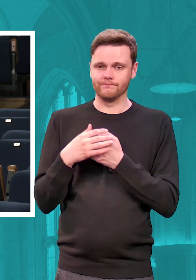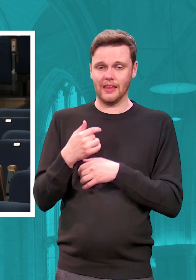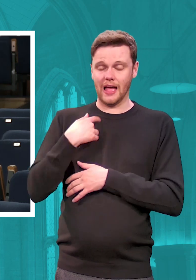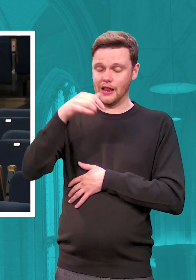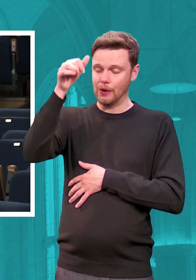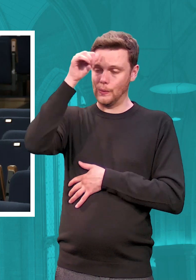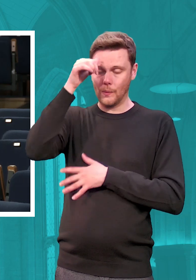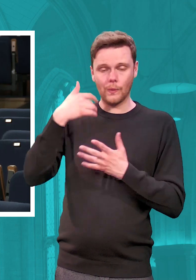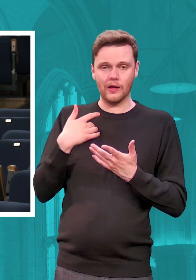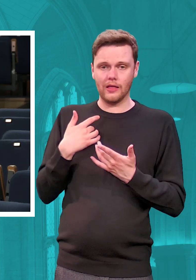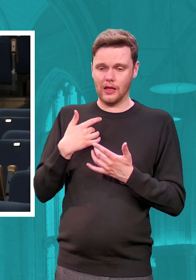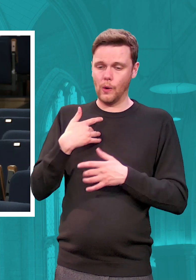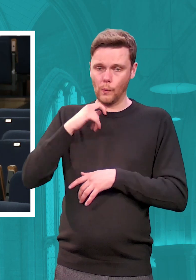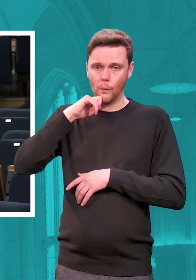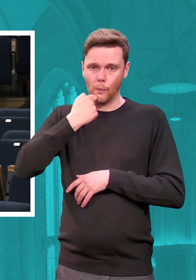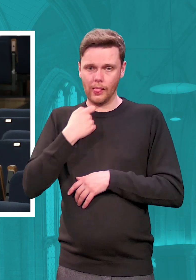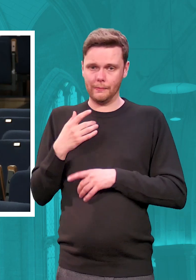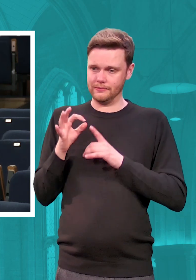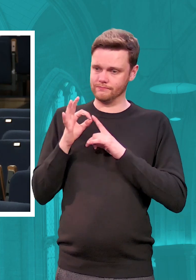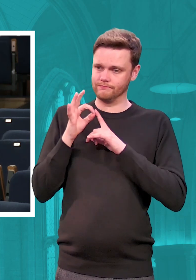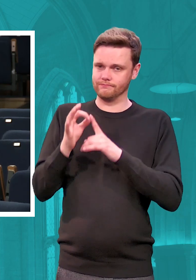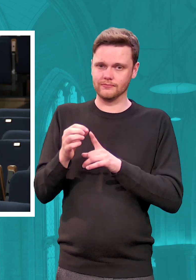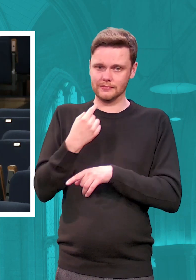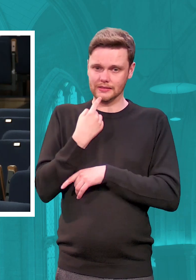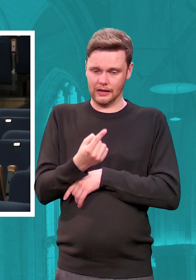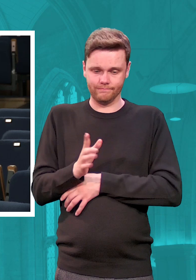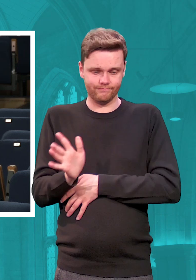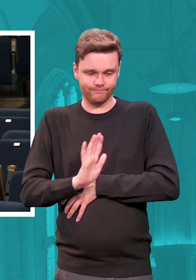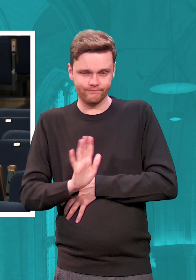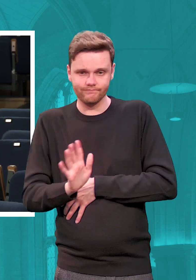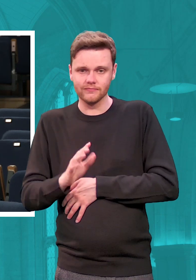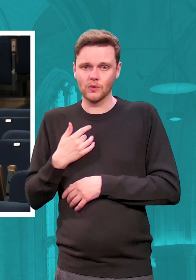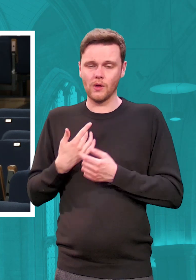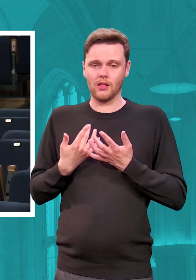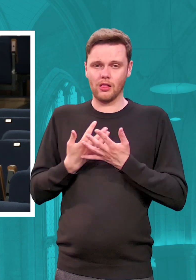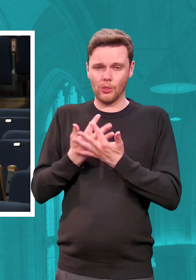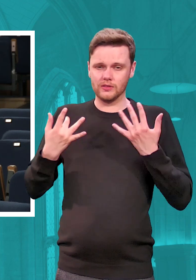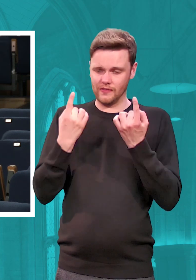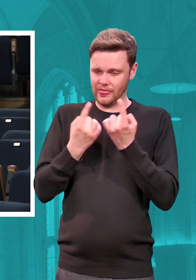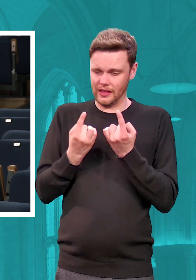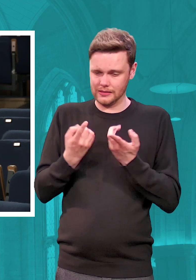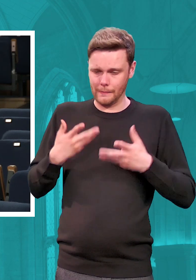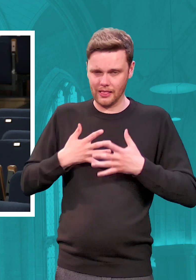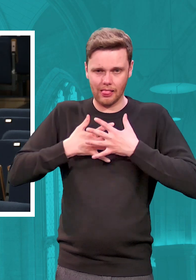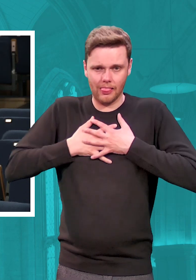that I will be bidding farewell to many of the things that I love about church,